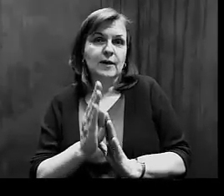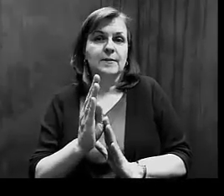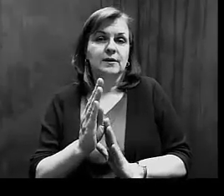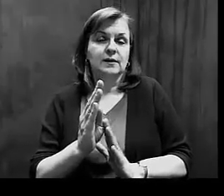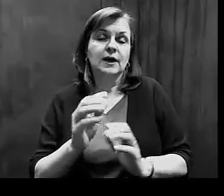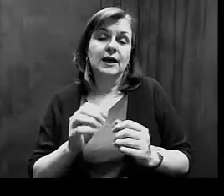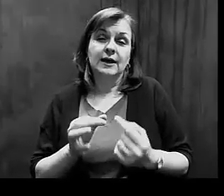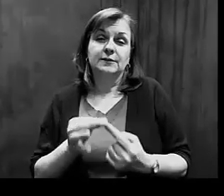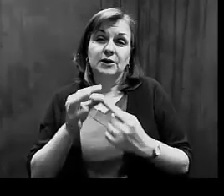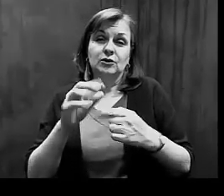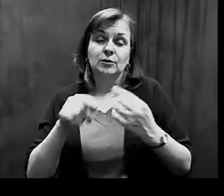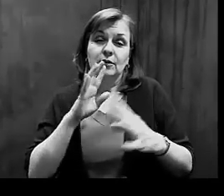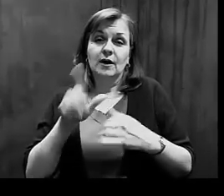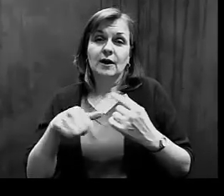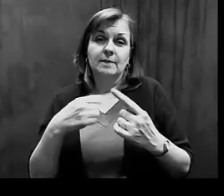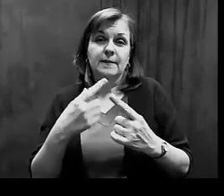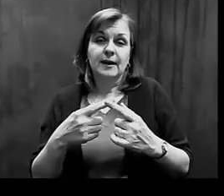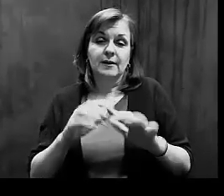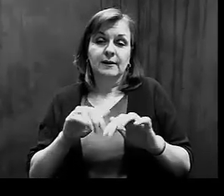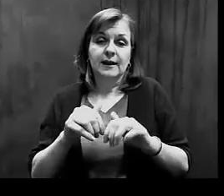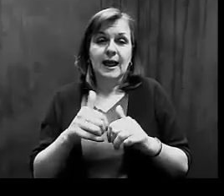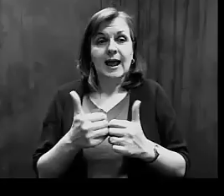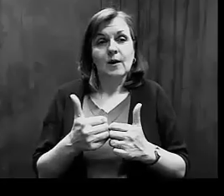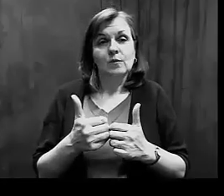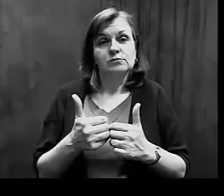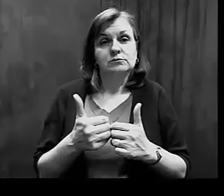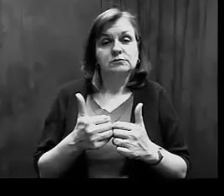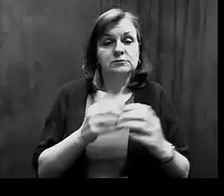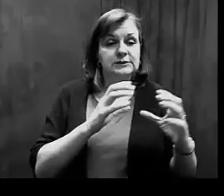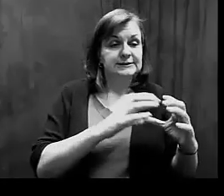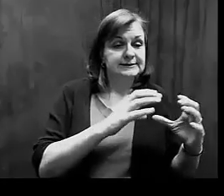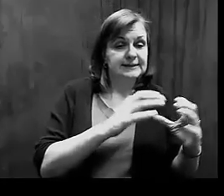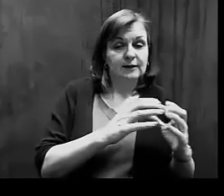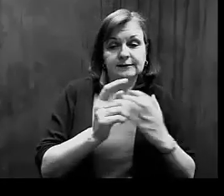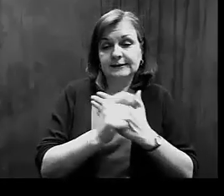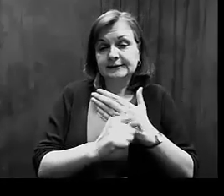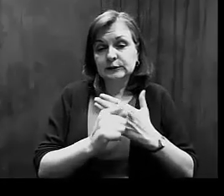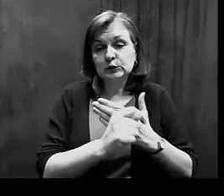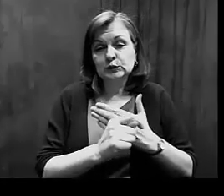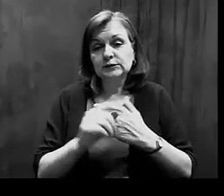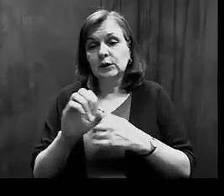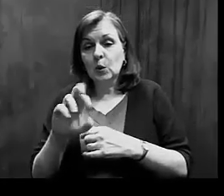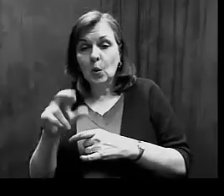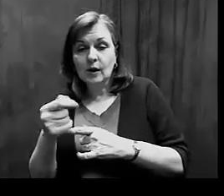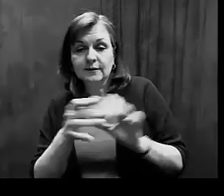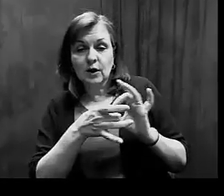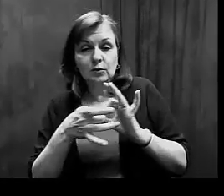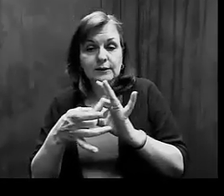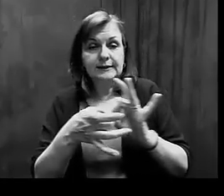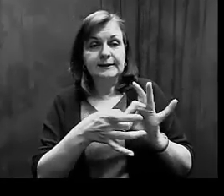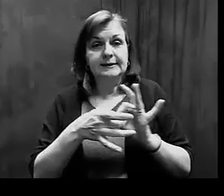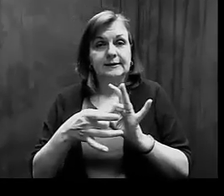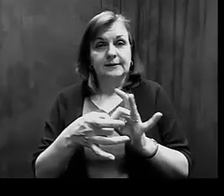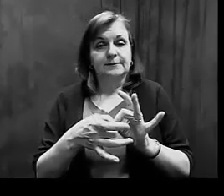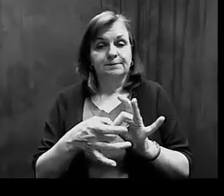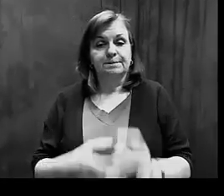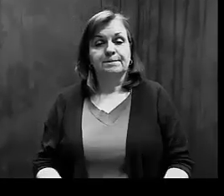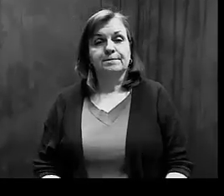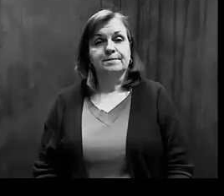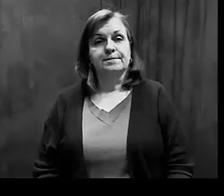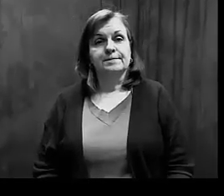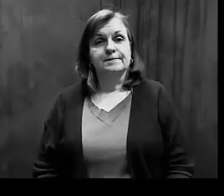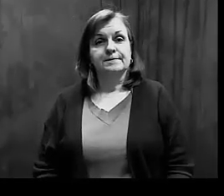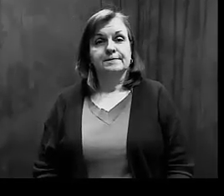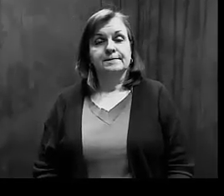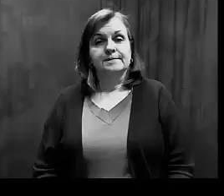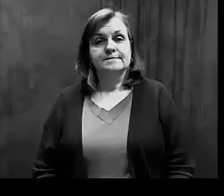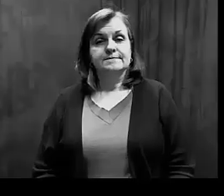particularly when you look at the association and linking of cells and tissues and organs to organ systems